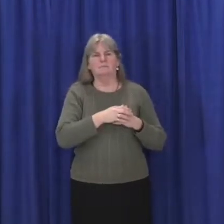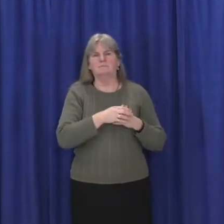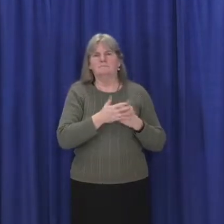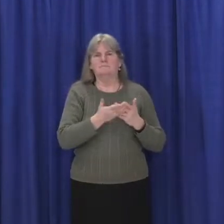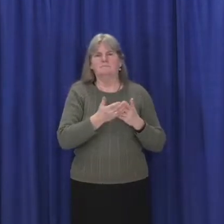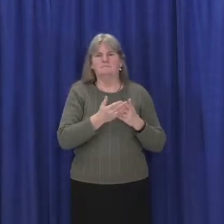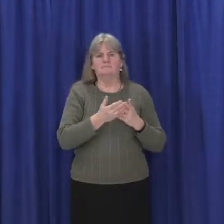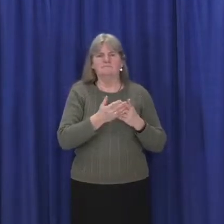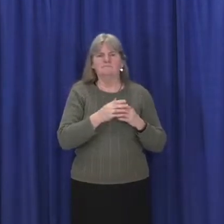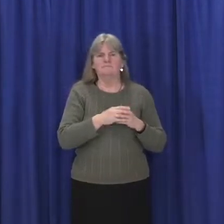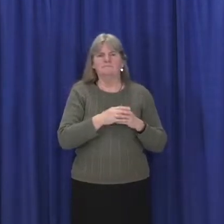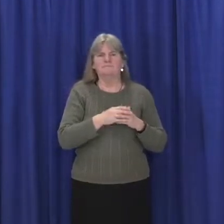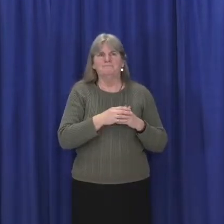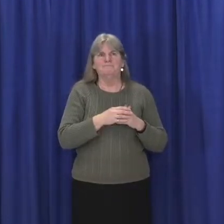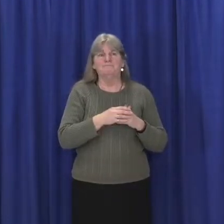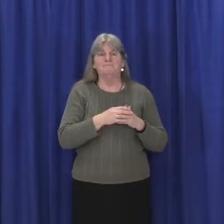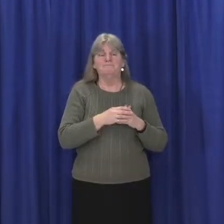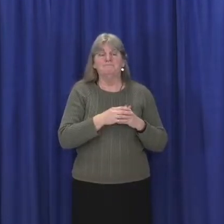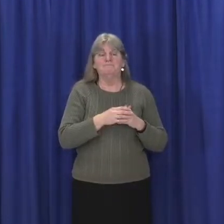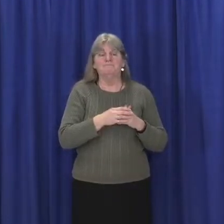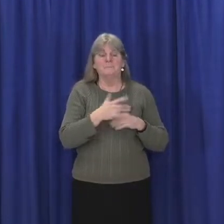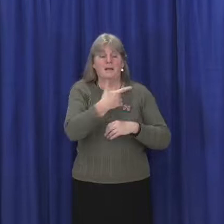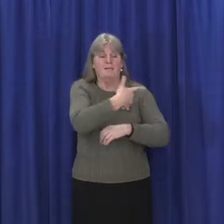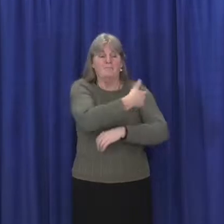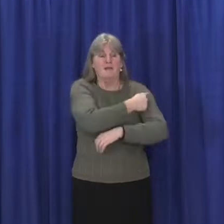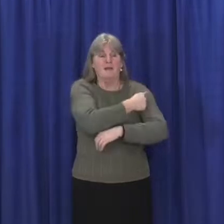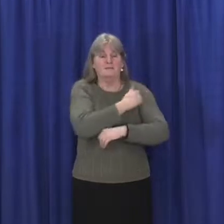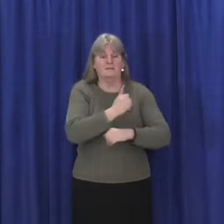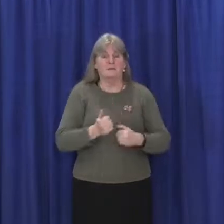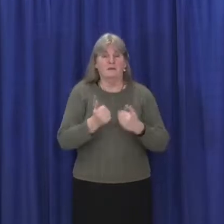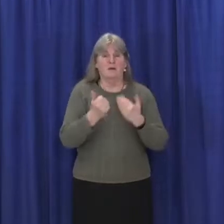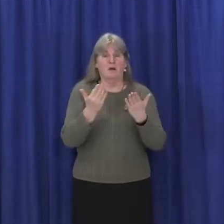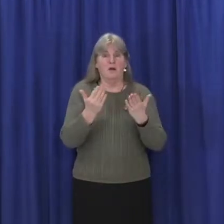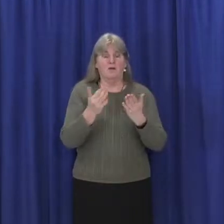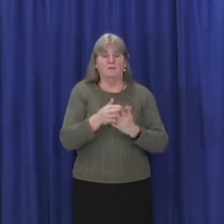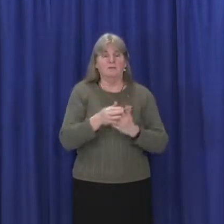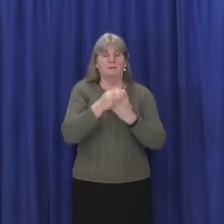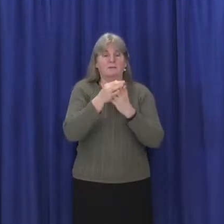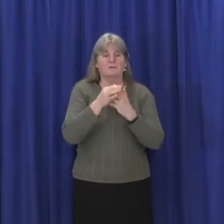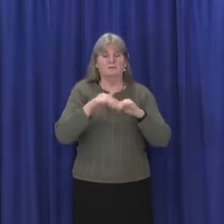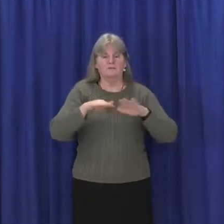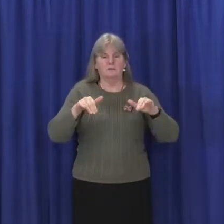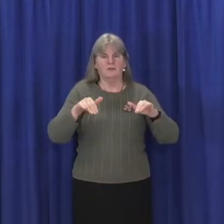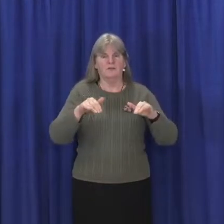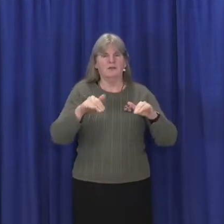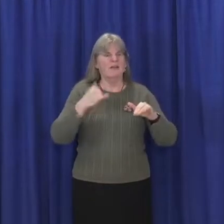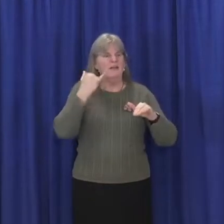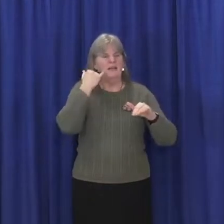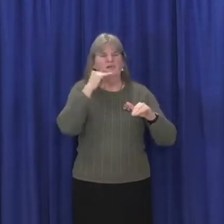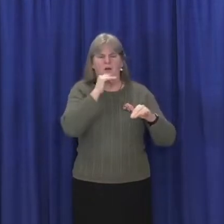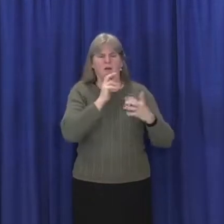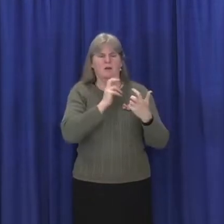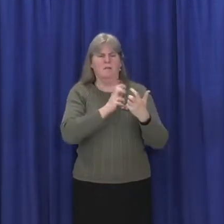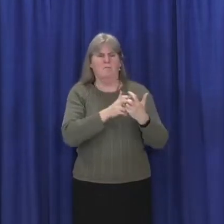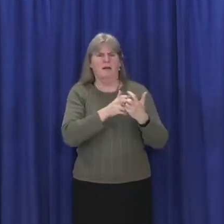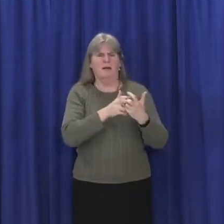Yukon. The vaccine program has also offered special programs for children who don't do well in a large-- a large vaccine clinic.